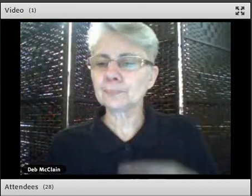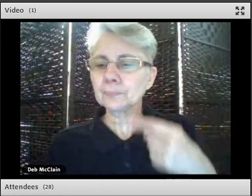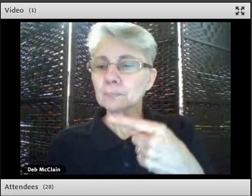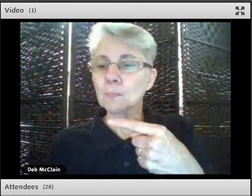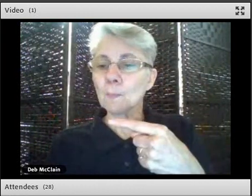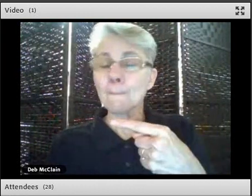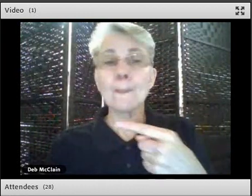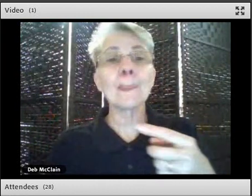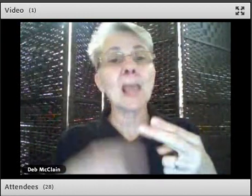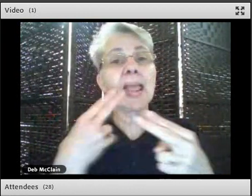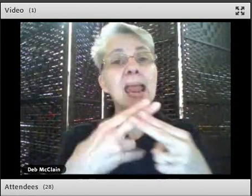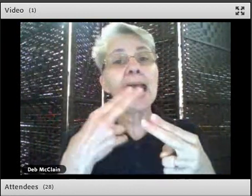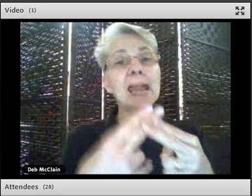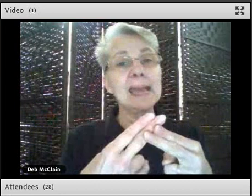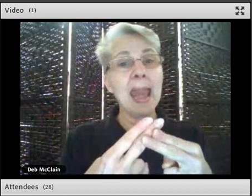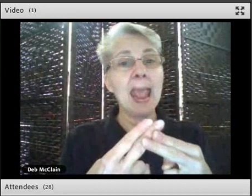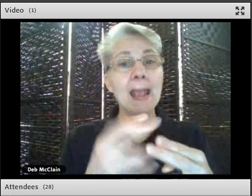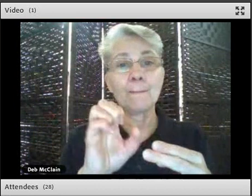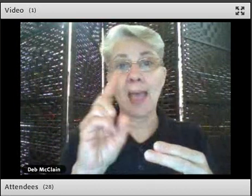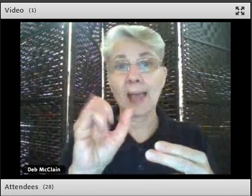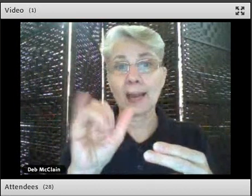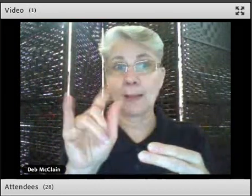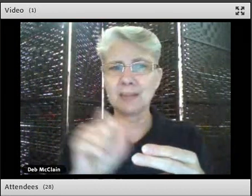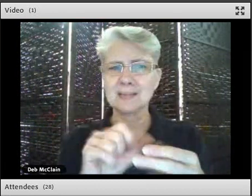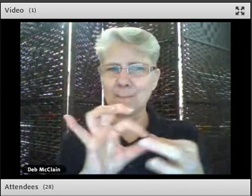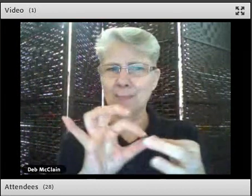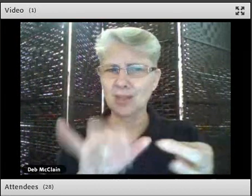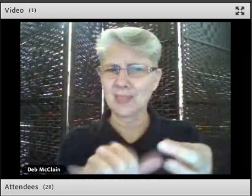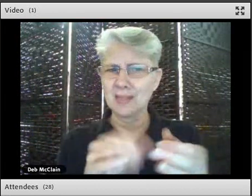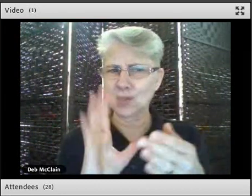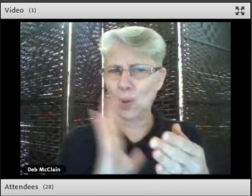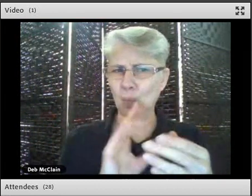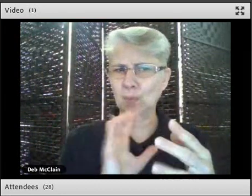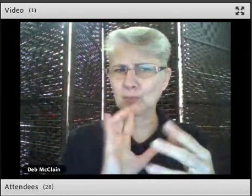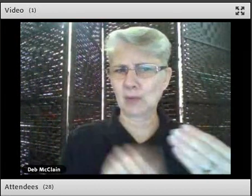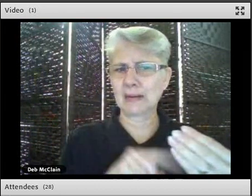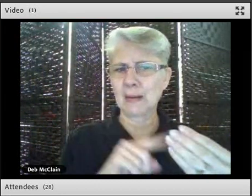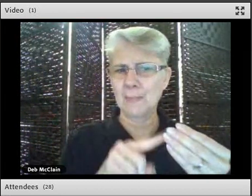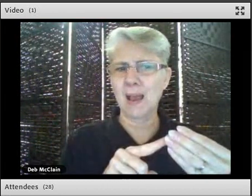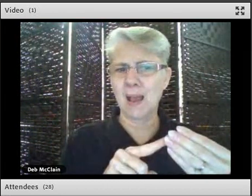the performers and when it said "read by"